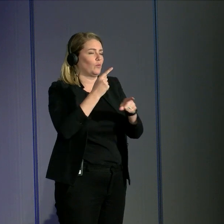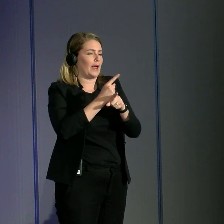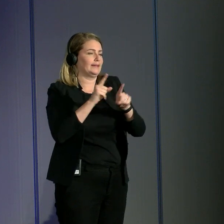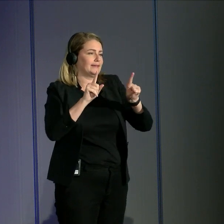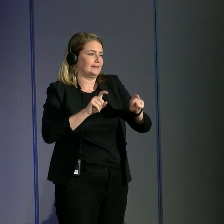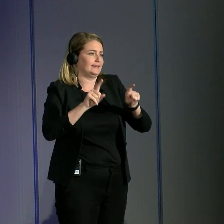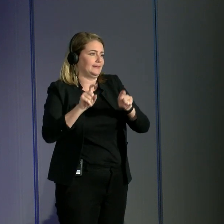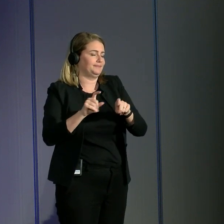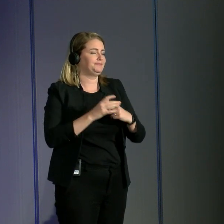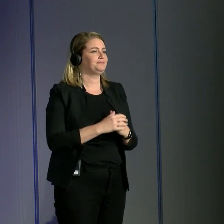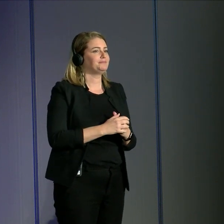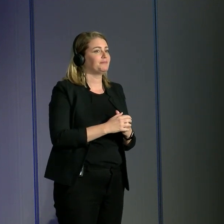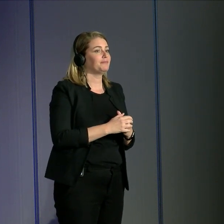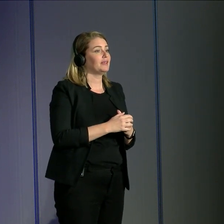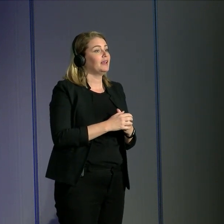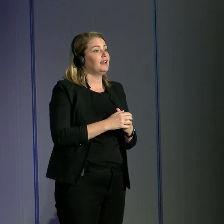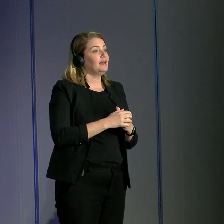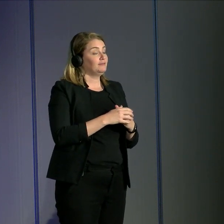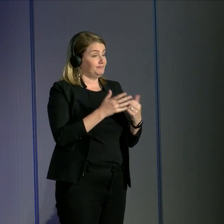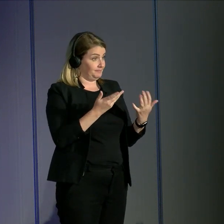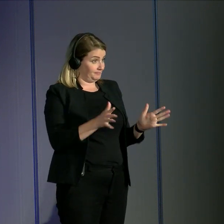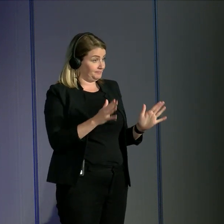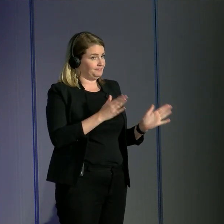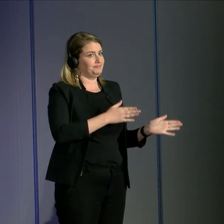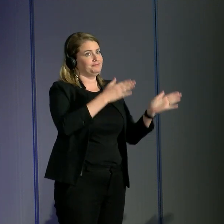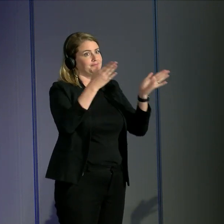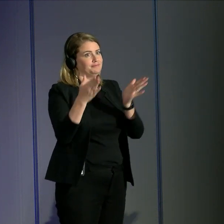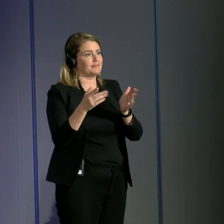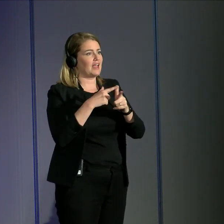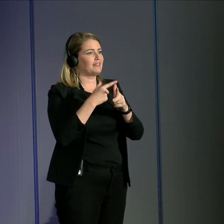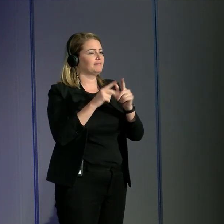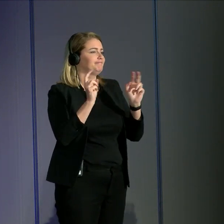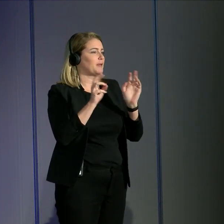And then we look at what a mature state looks like.